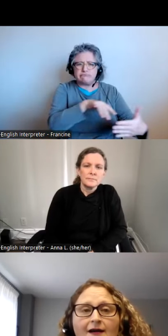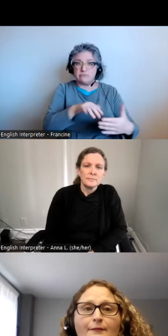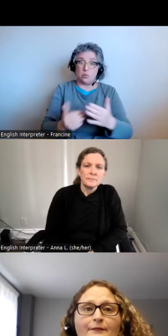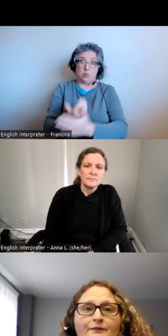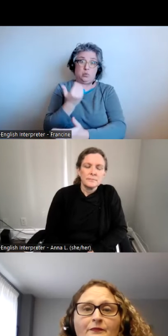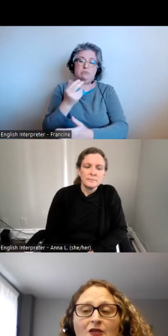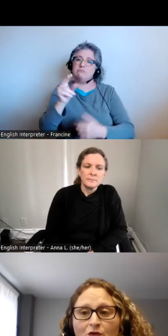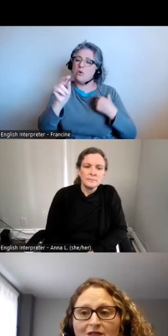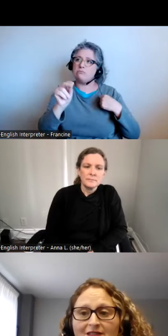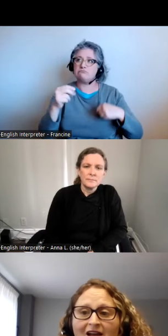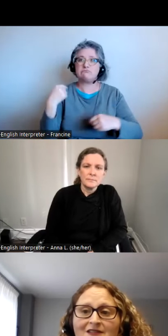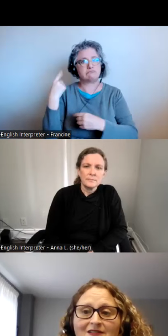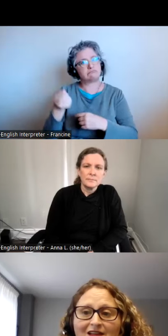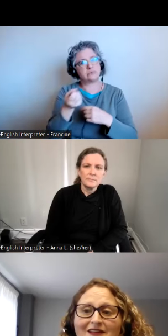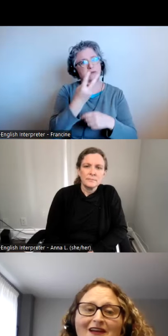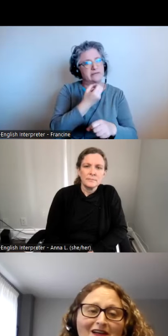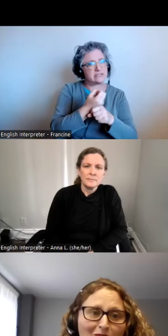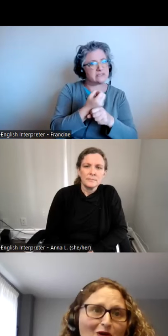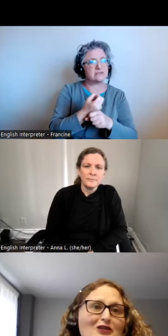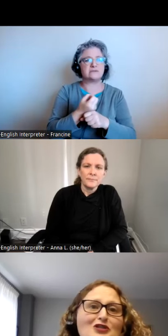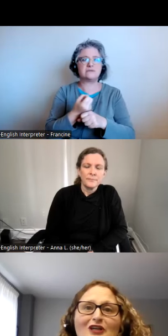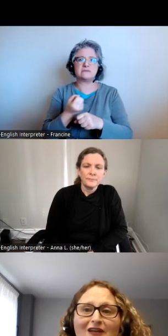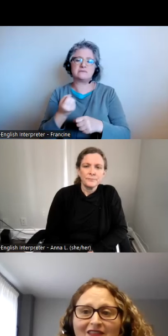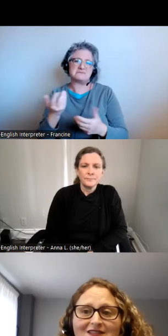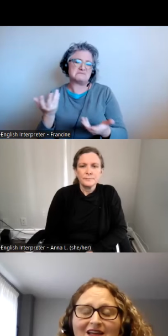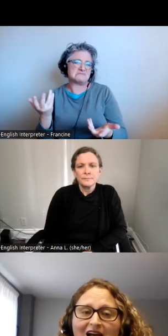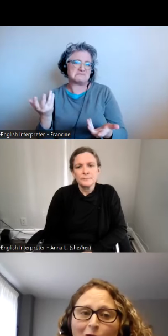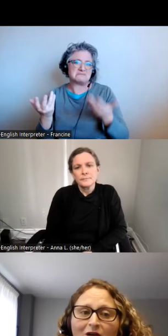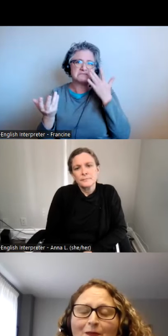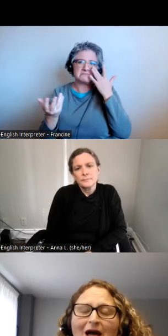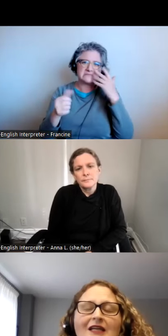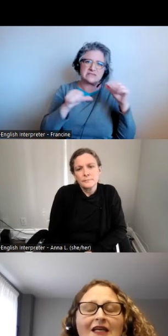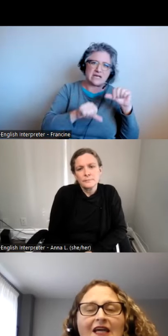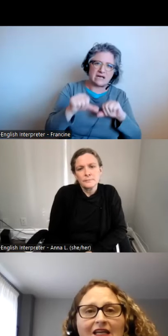three years